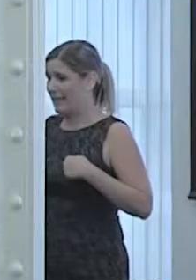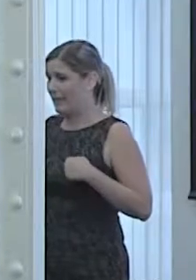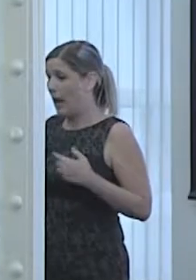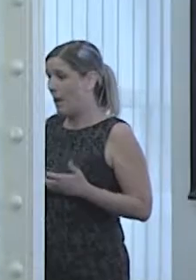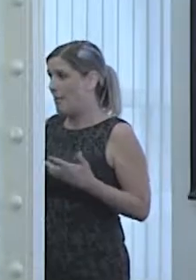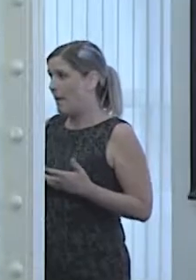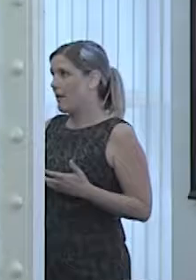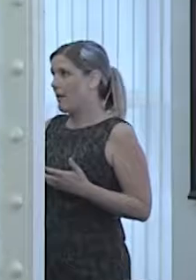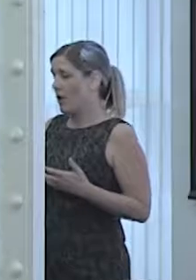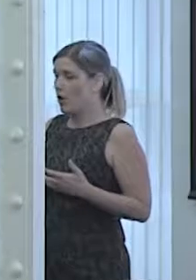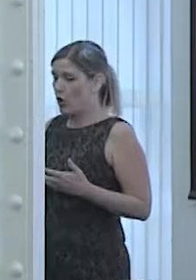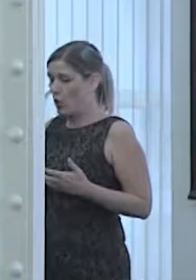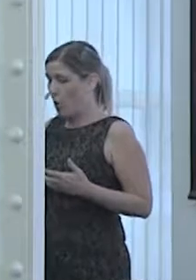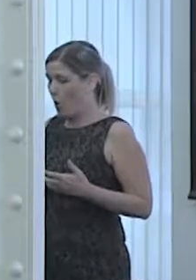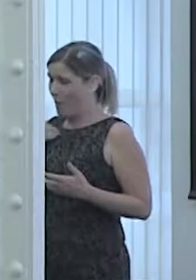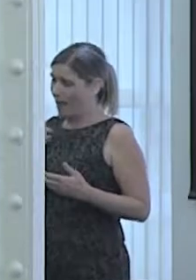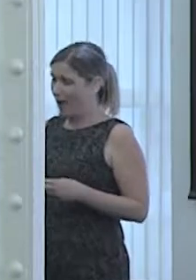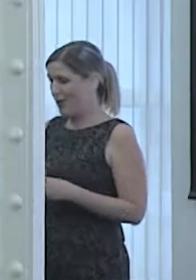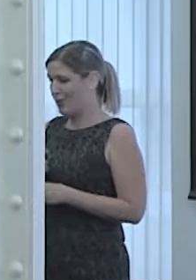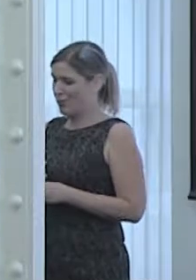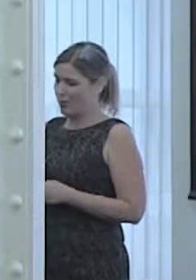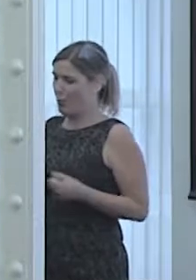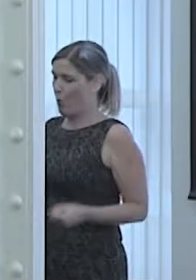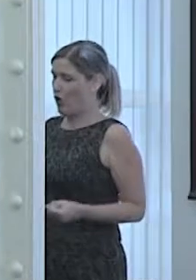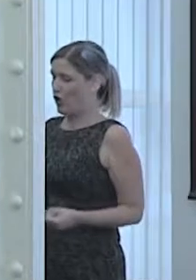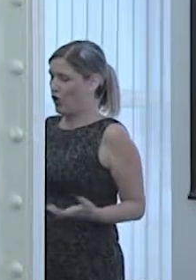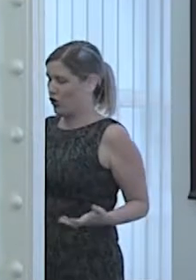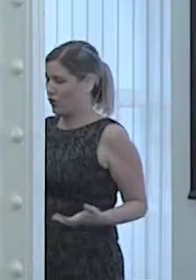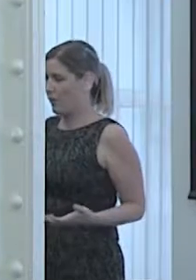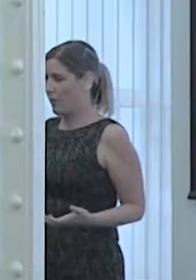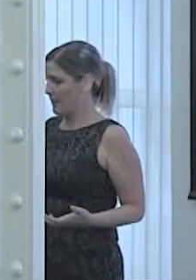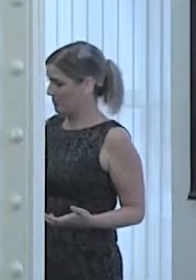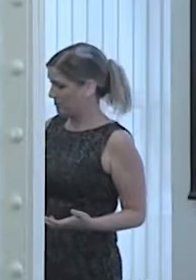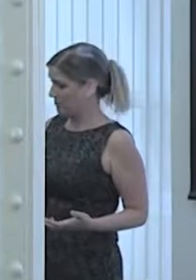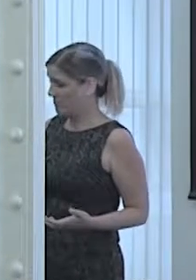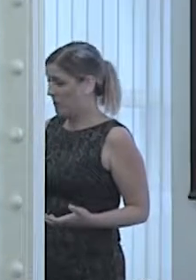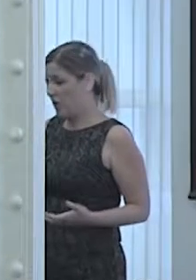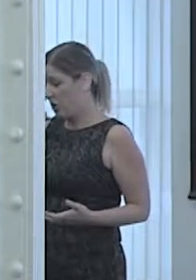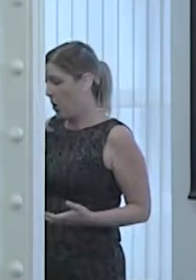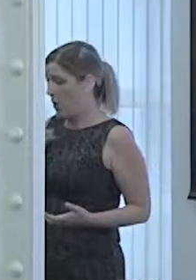that I use a funny walker. I make it known that I'm not gonna hook up with someone